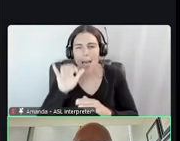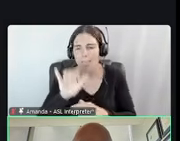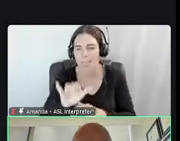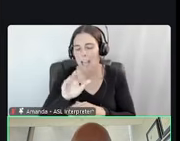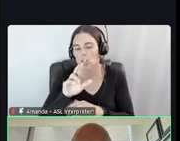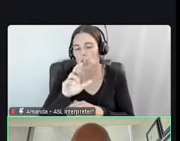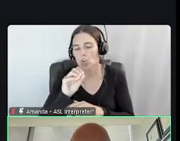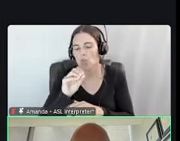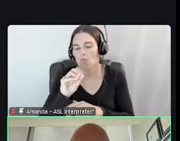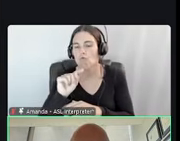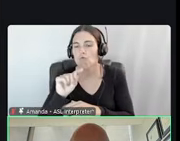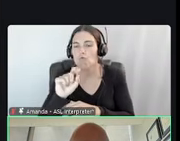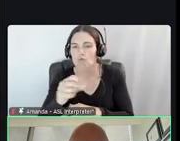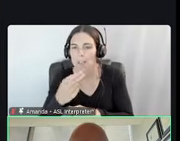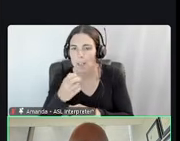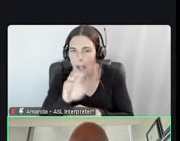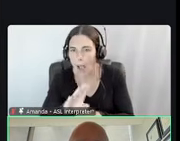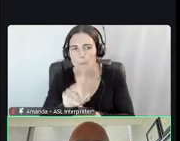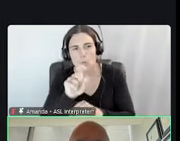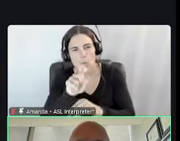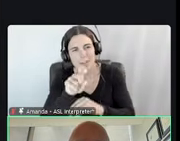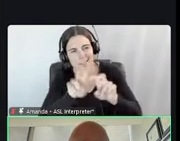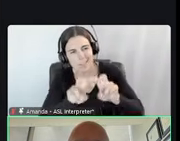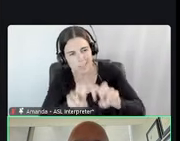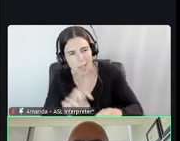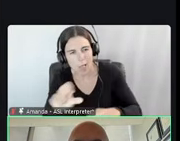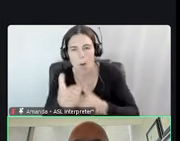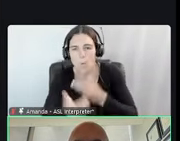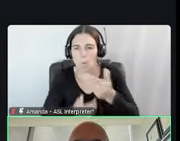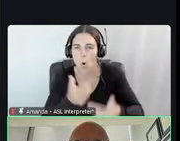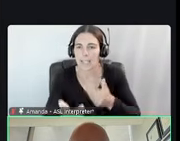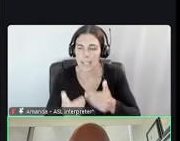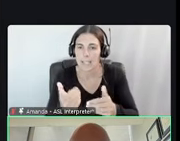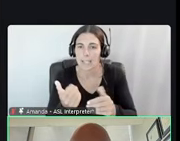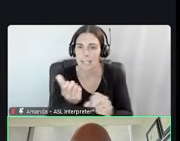through needs assessments and other processes that are really designed to understand what our